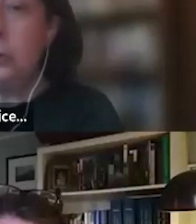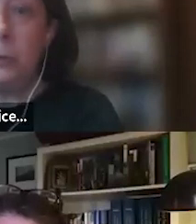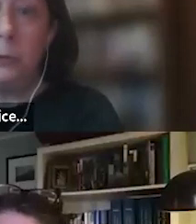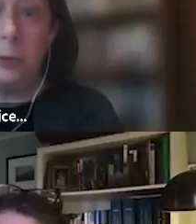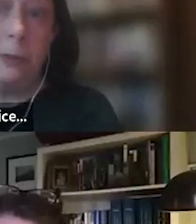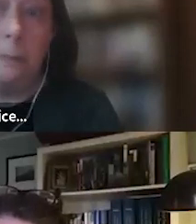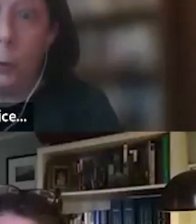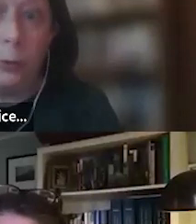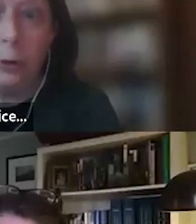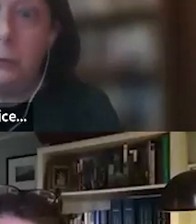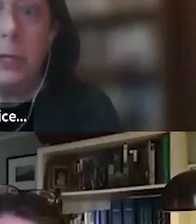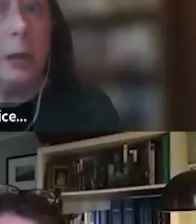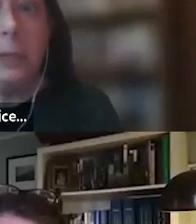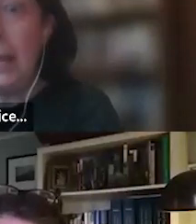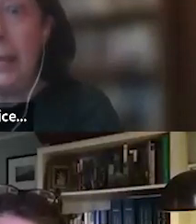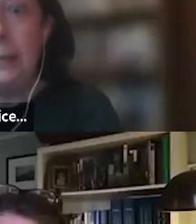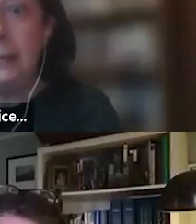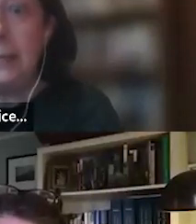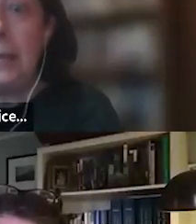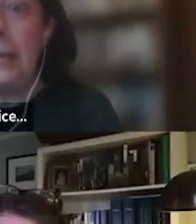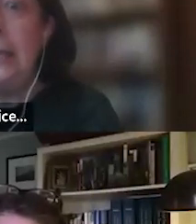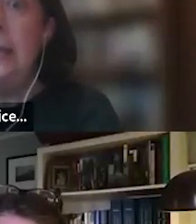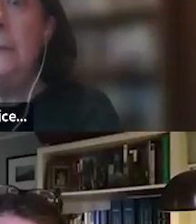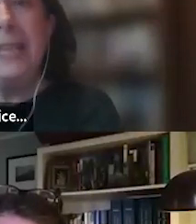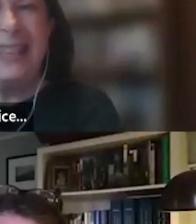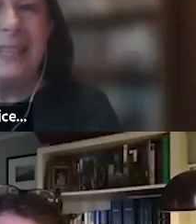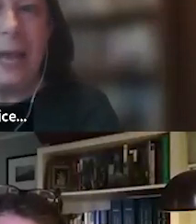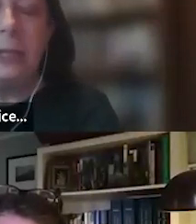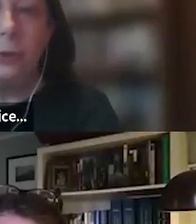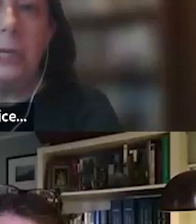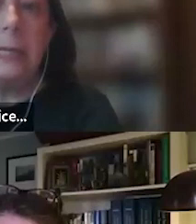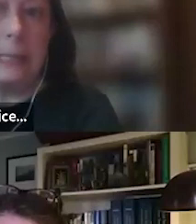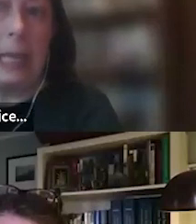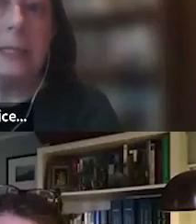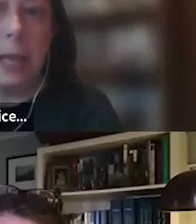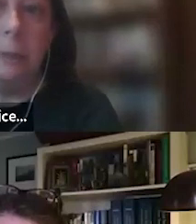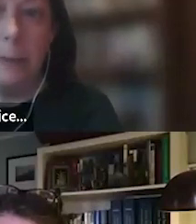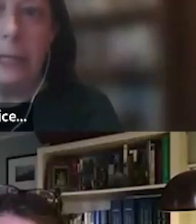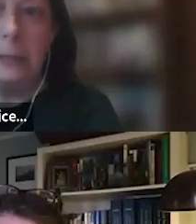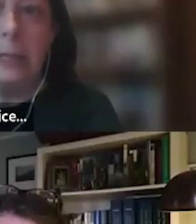you could be receiving both early retirement and SSI, but the SSI is treated as like a supplement,